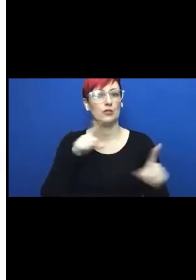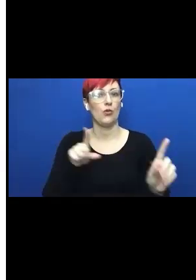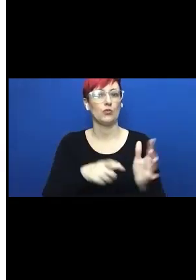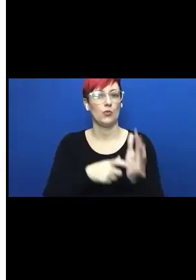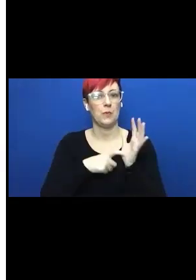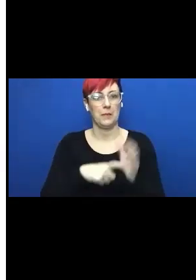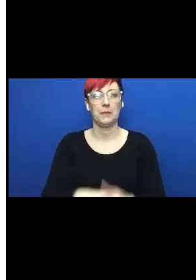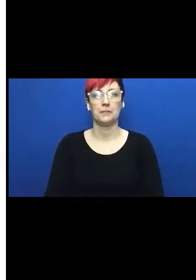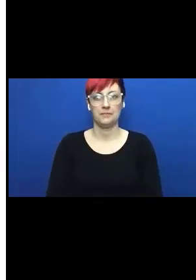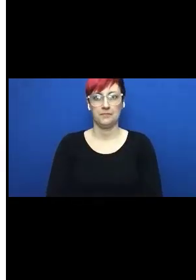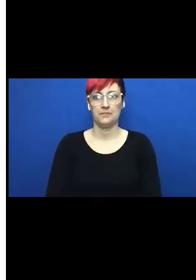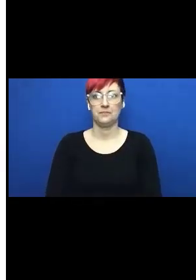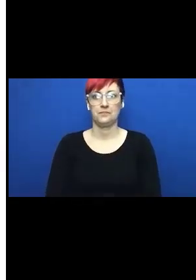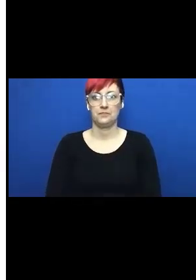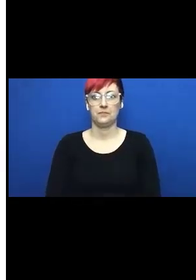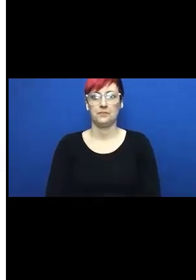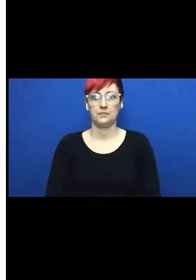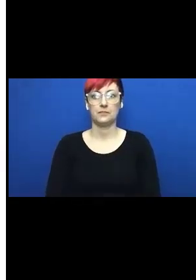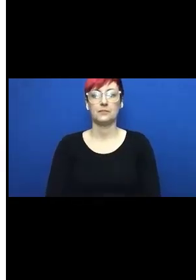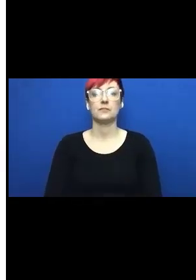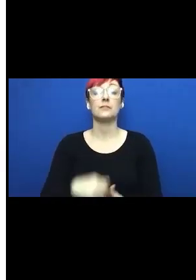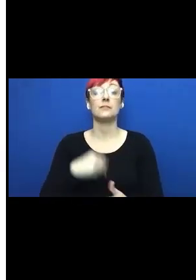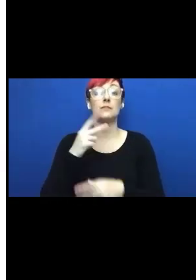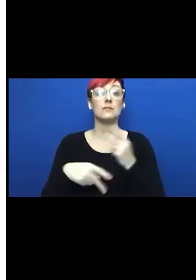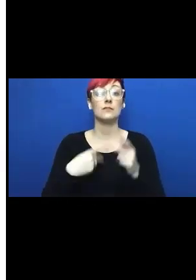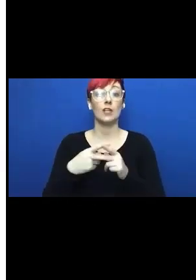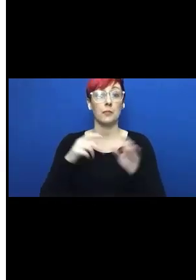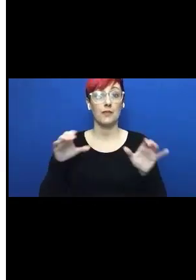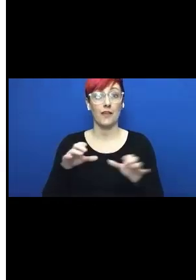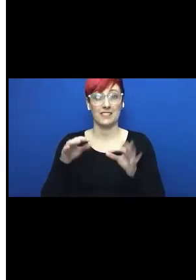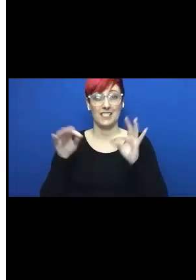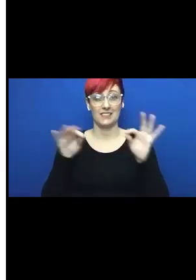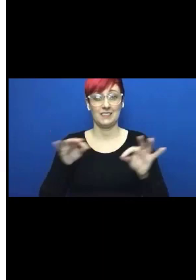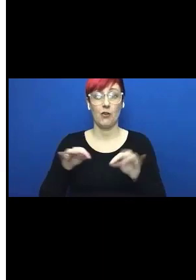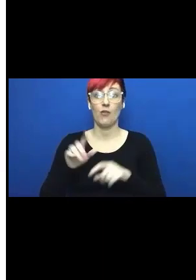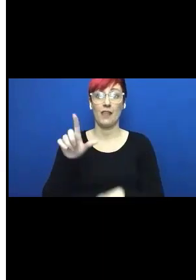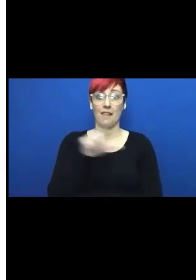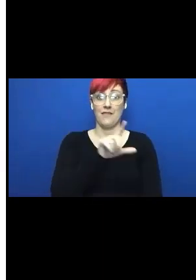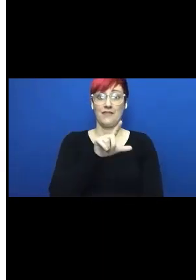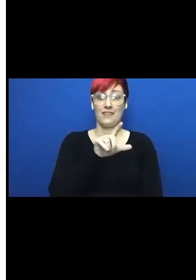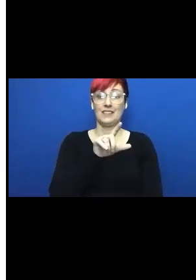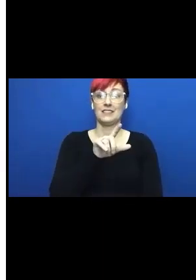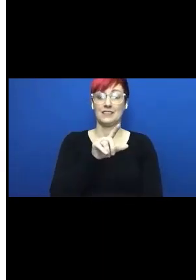So the type of activity is outlined on the left. And then what we say here,